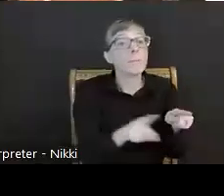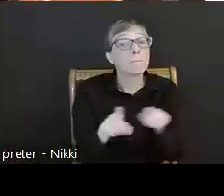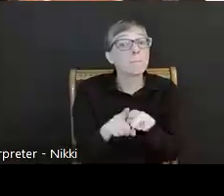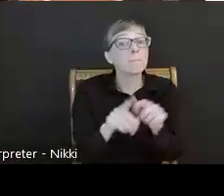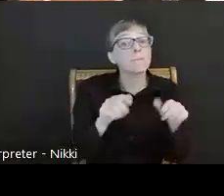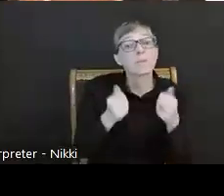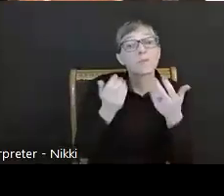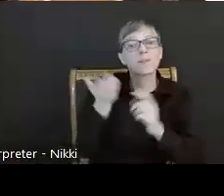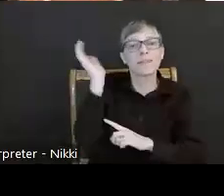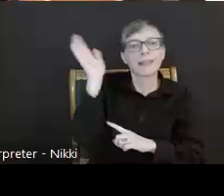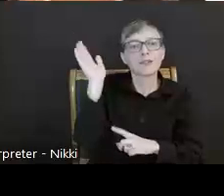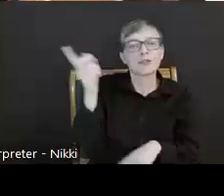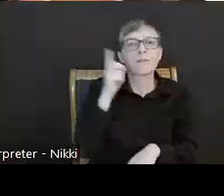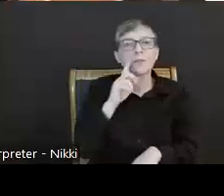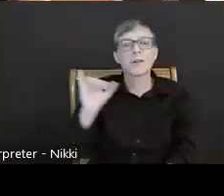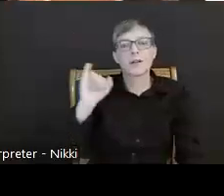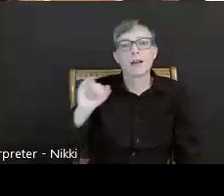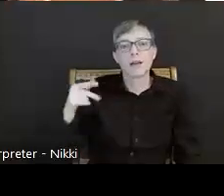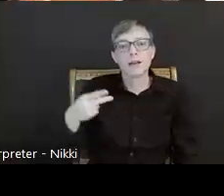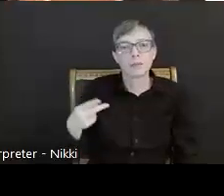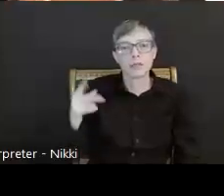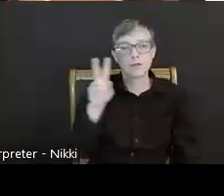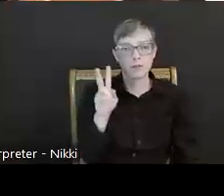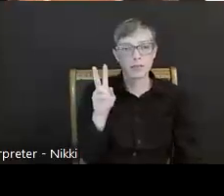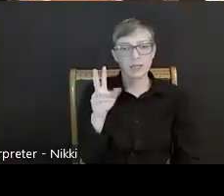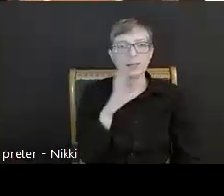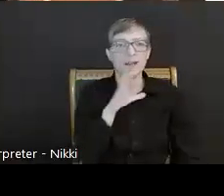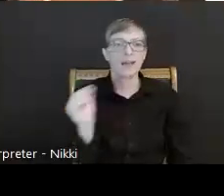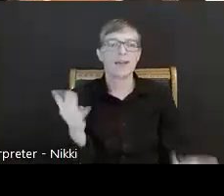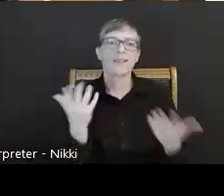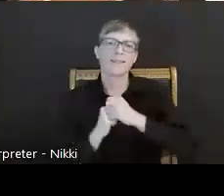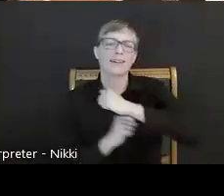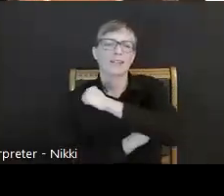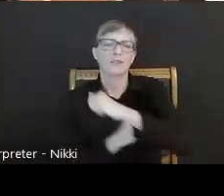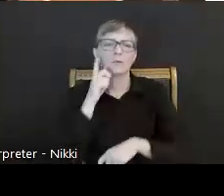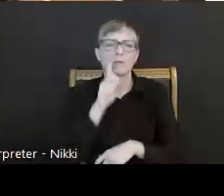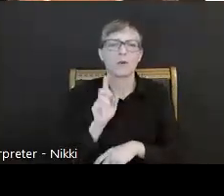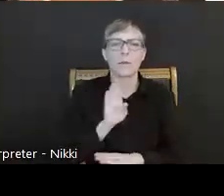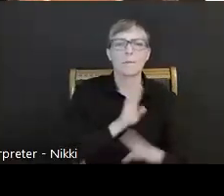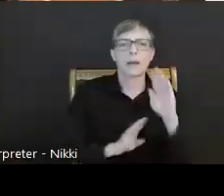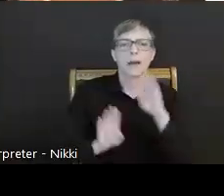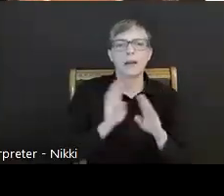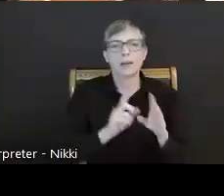seminar and serving as a rotation site for um Community Health and Improvement courses um